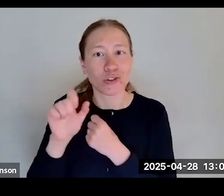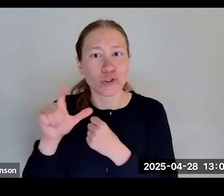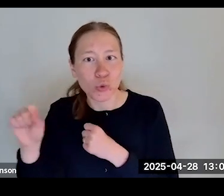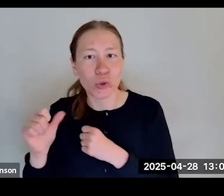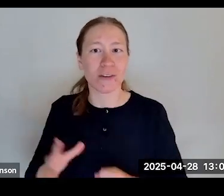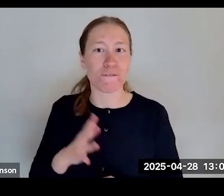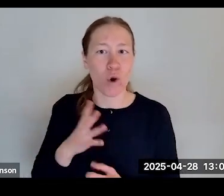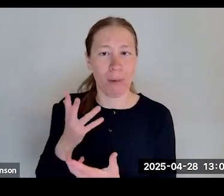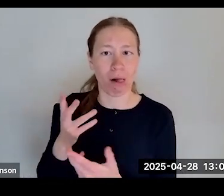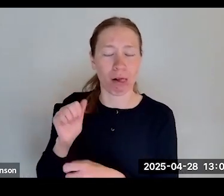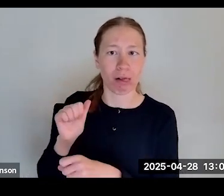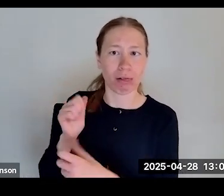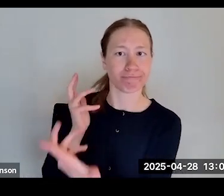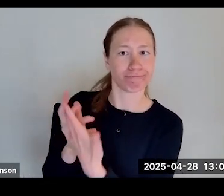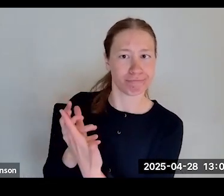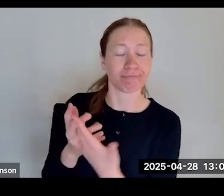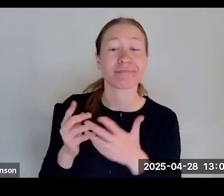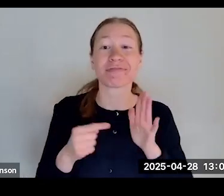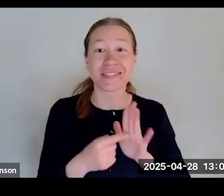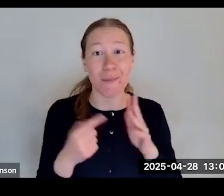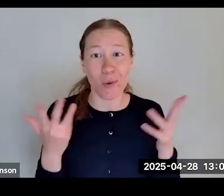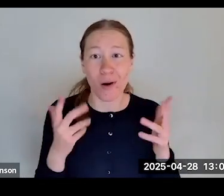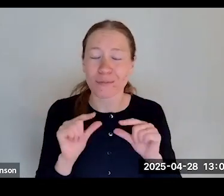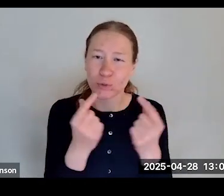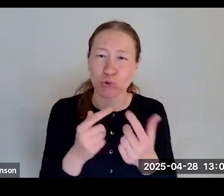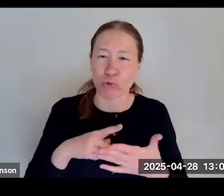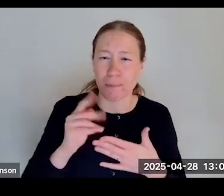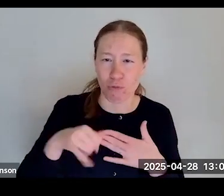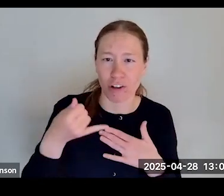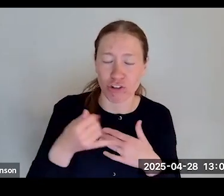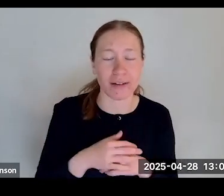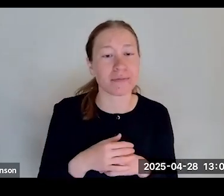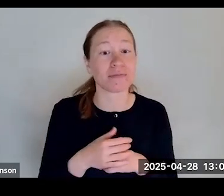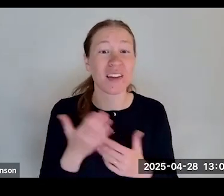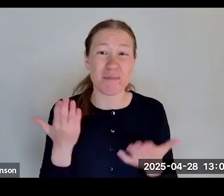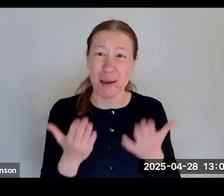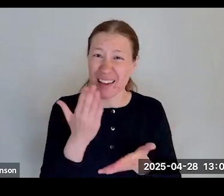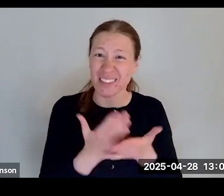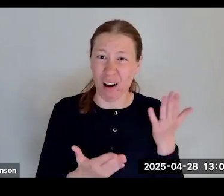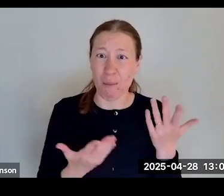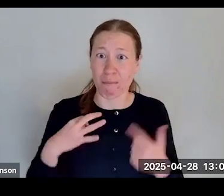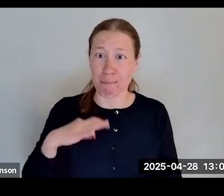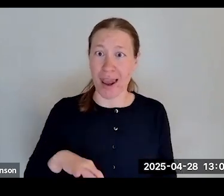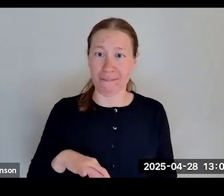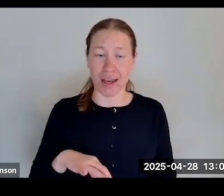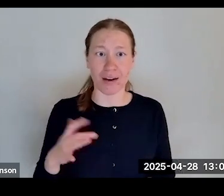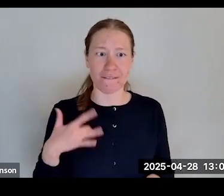Examples of this would be group projects. These may benefit some individuals who are more conversational